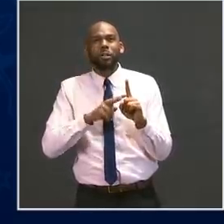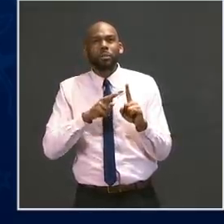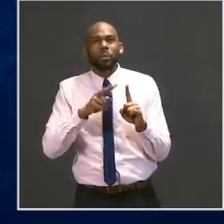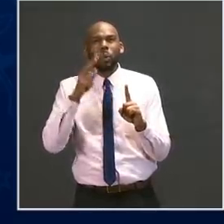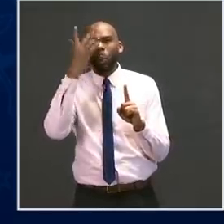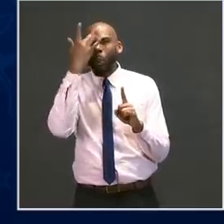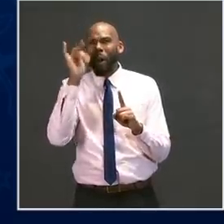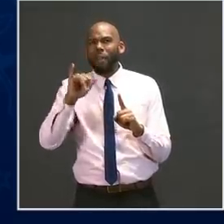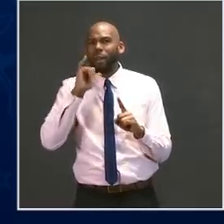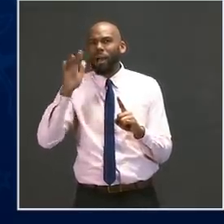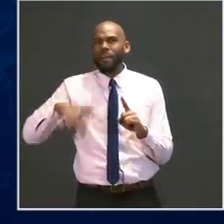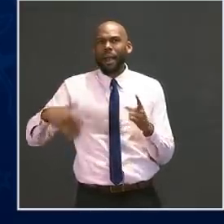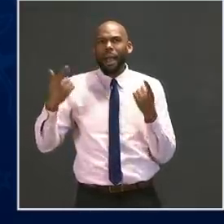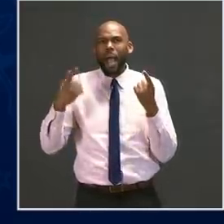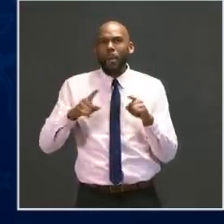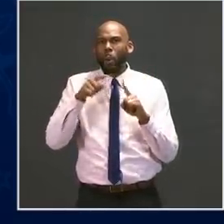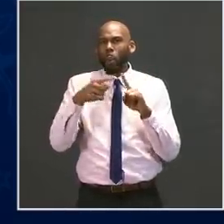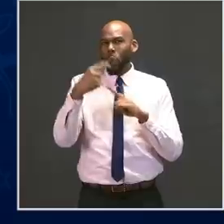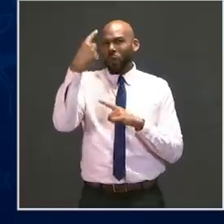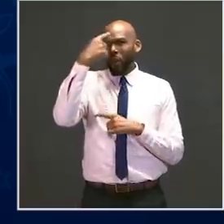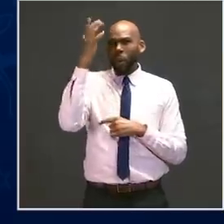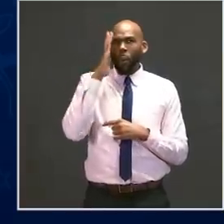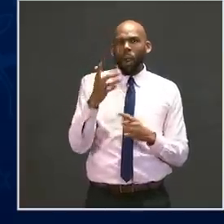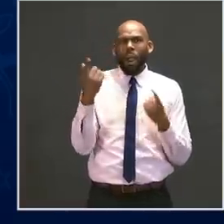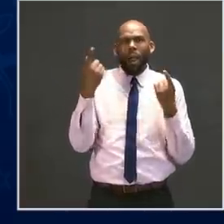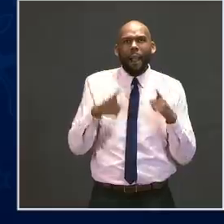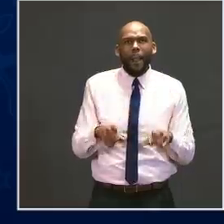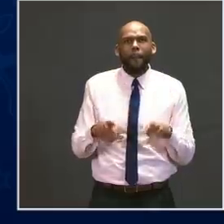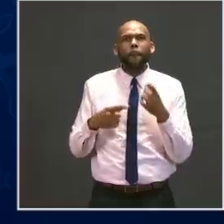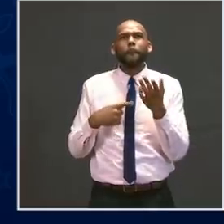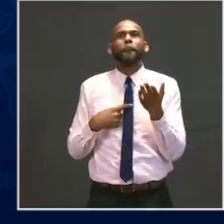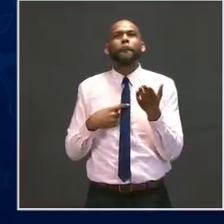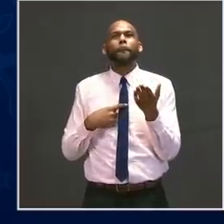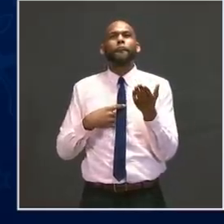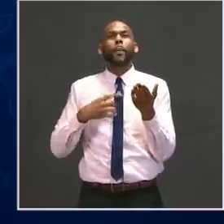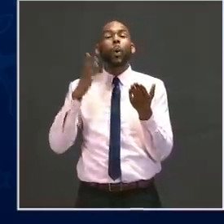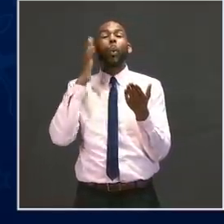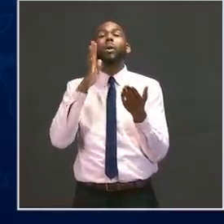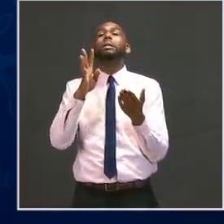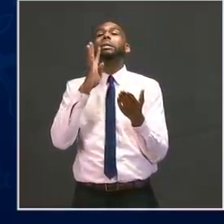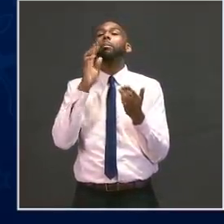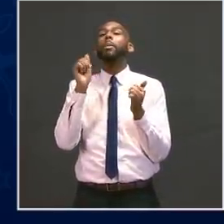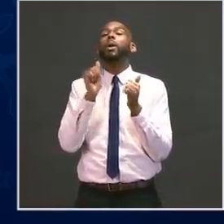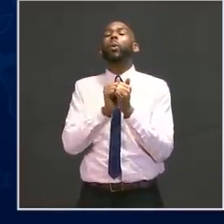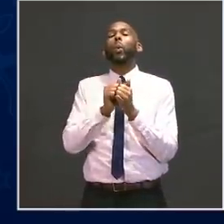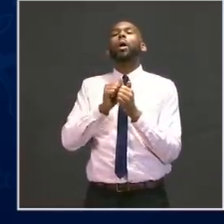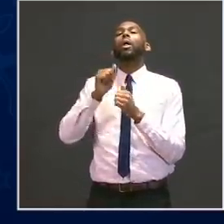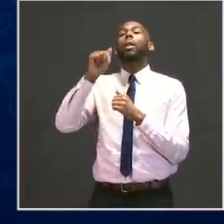And when do you expect it will happen? Ms. Psaki: The President looks forward to speaking with Prime Minister Netanyahu. He's obviously somebody